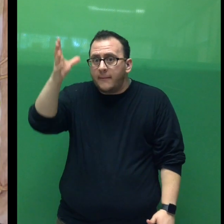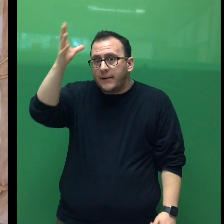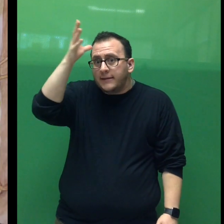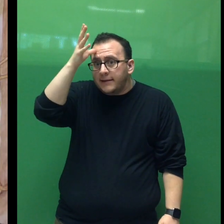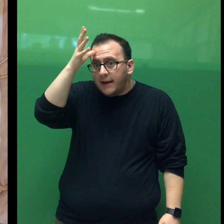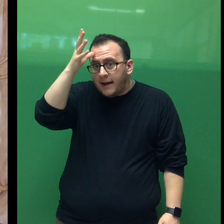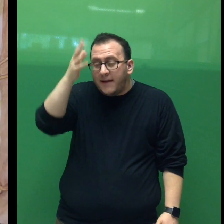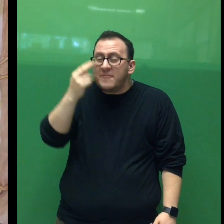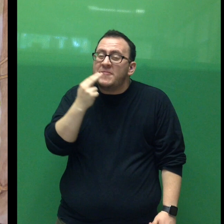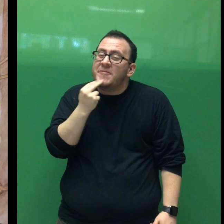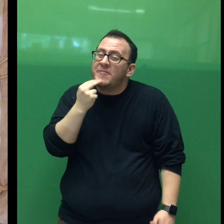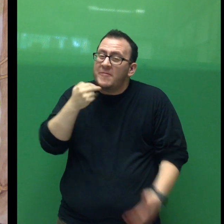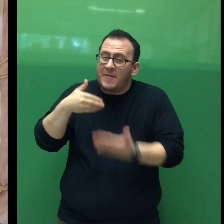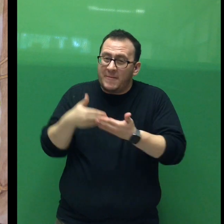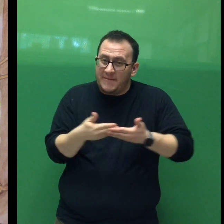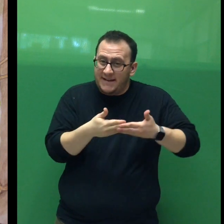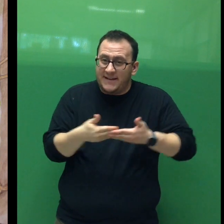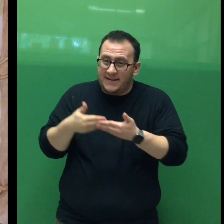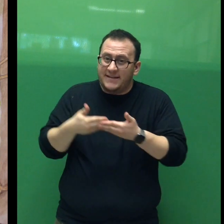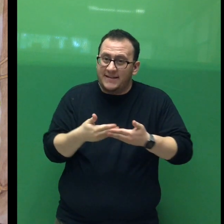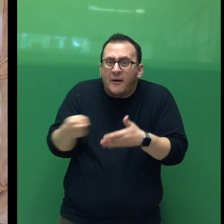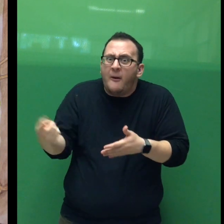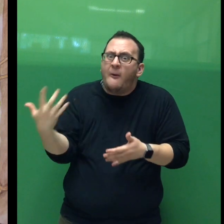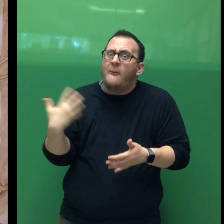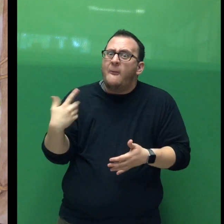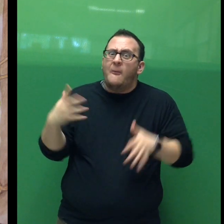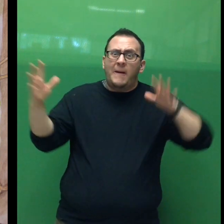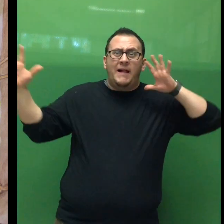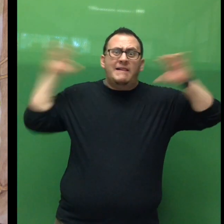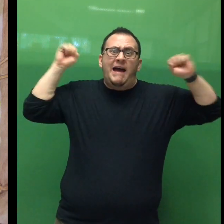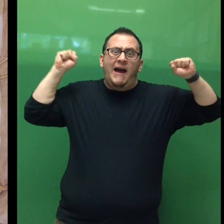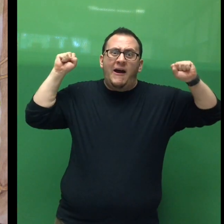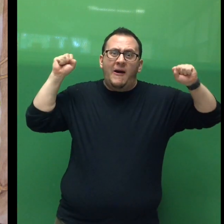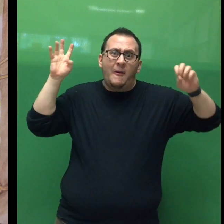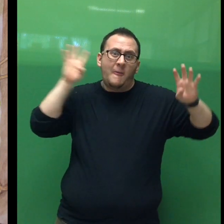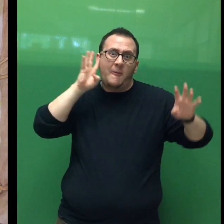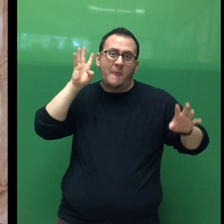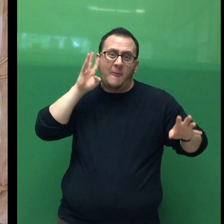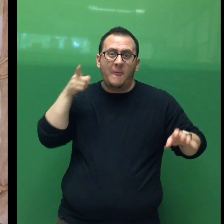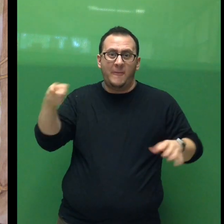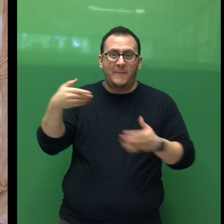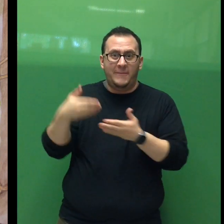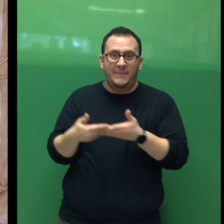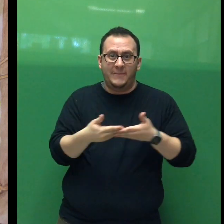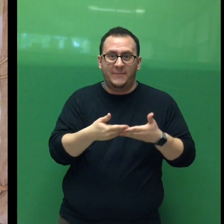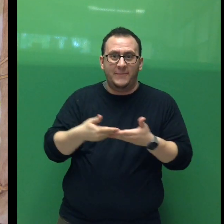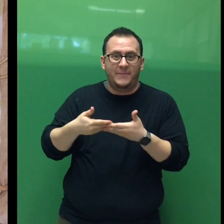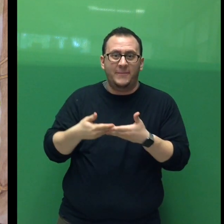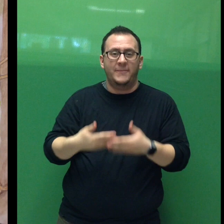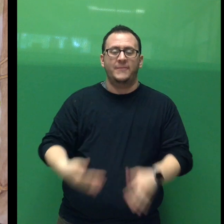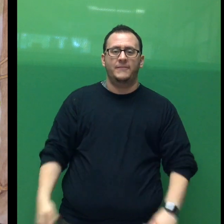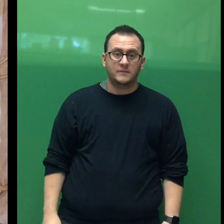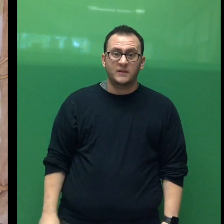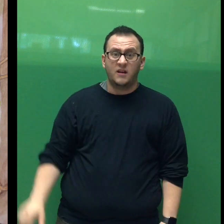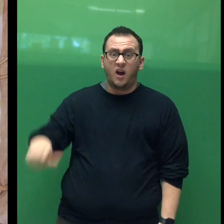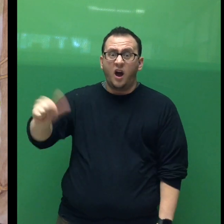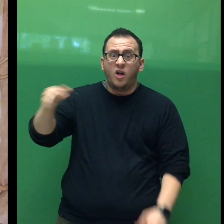raising noisy monkey babies. There are toad families and toucan families and cotton-top tamarin families too.